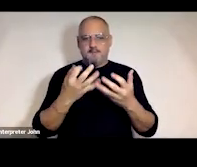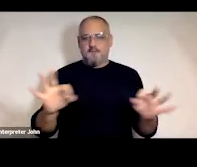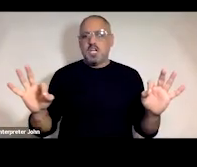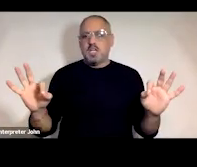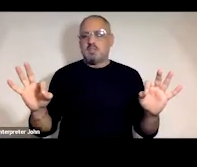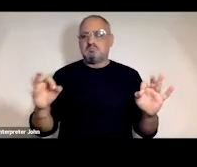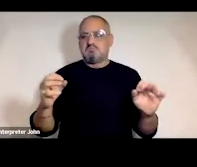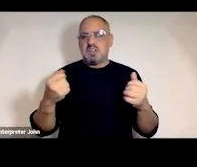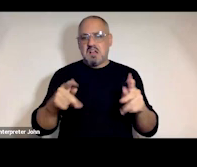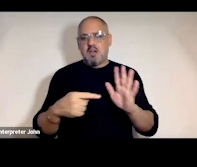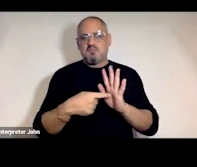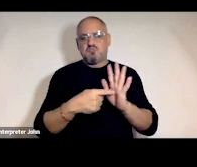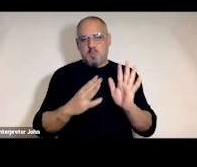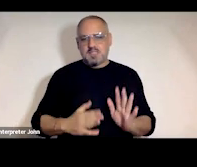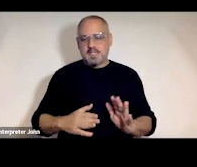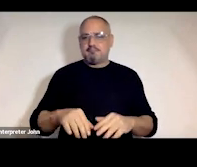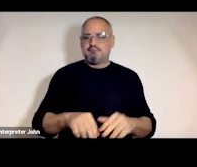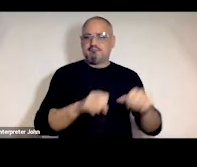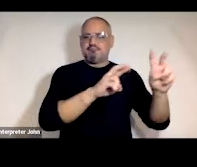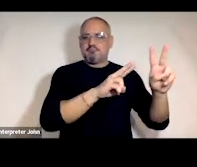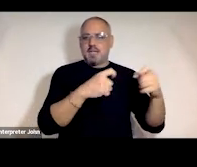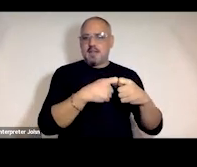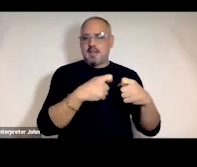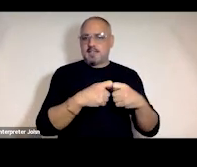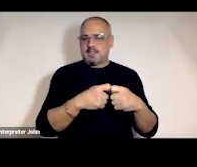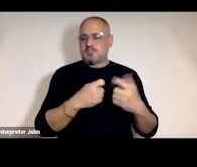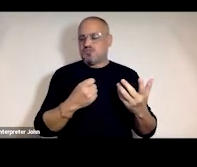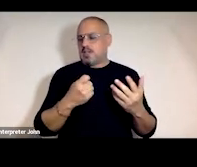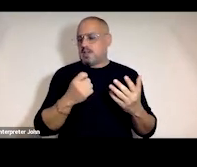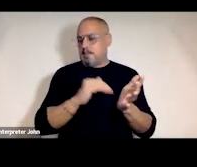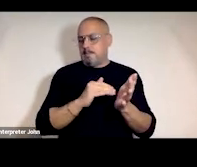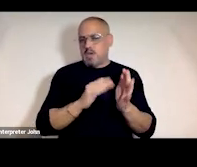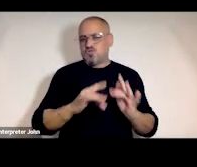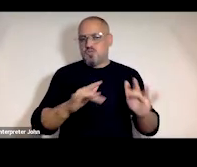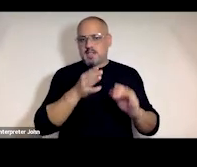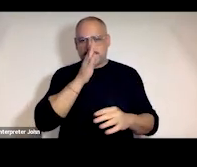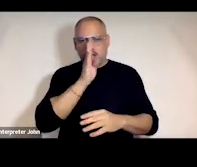to upload electronic medical records directly into the applicant's file themselves.